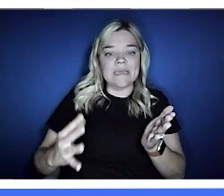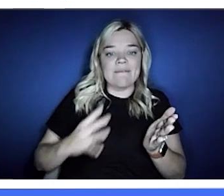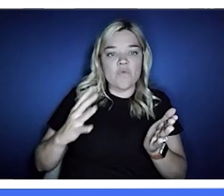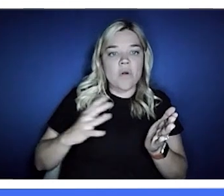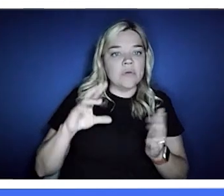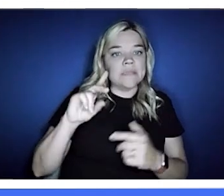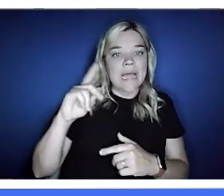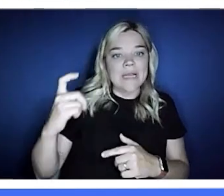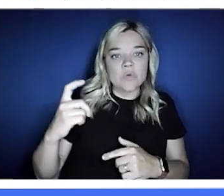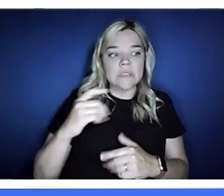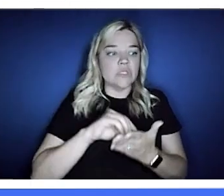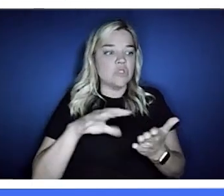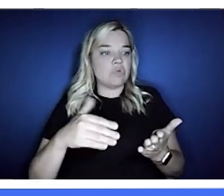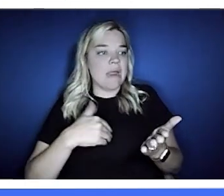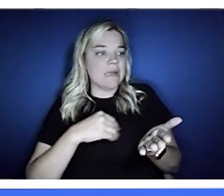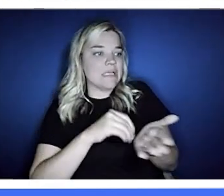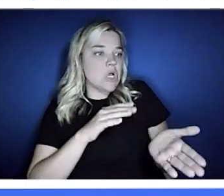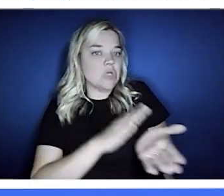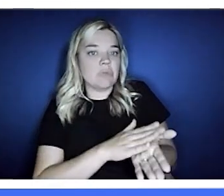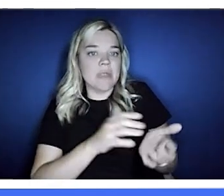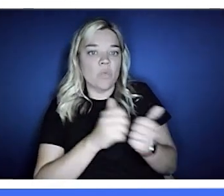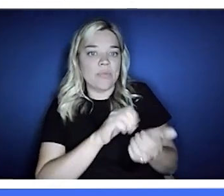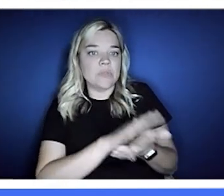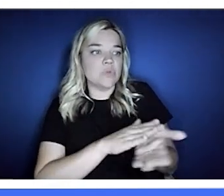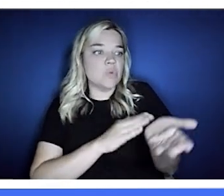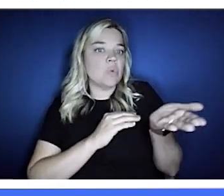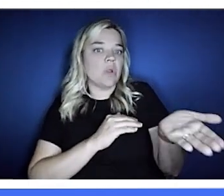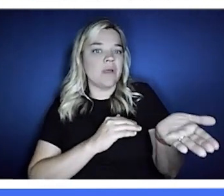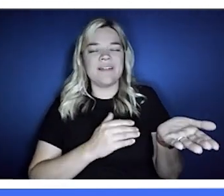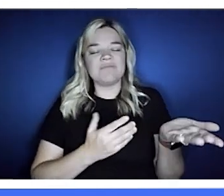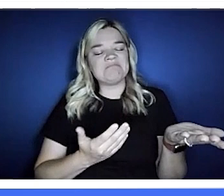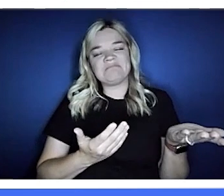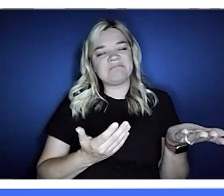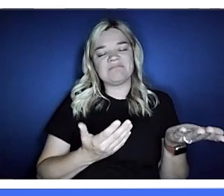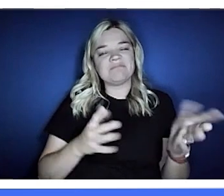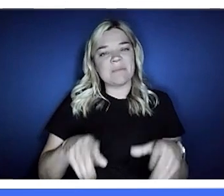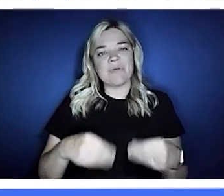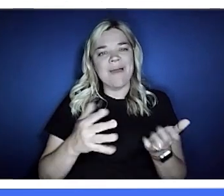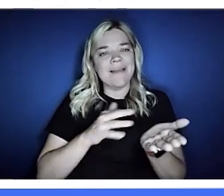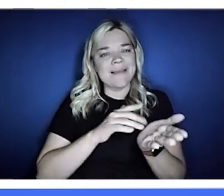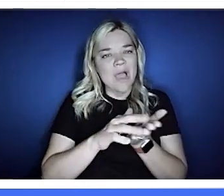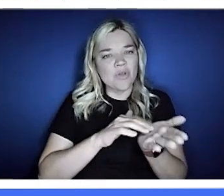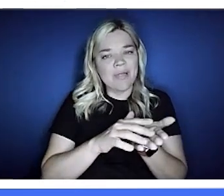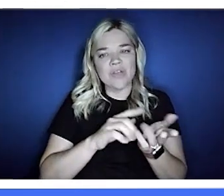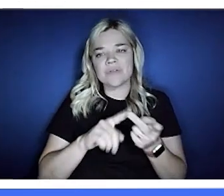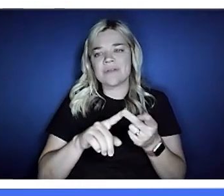The student has that documented with the school and turn that in, you know, providing calculators, providing highlighters, providing,